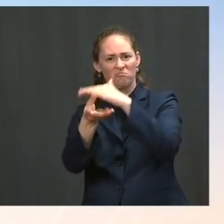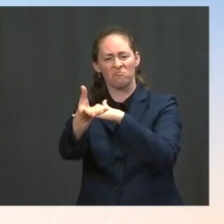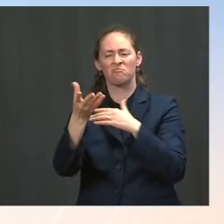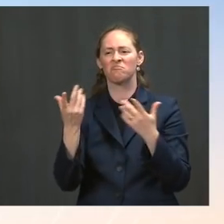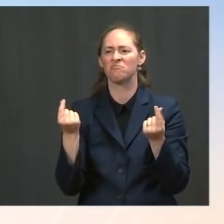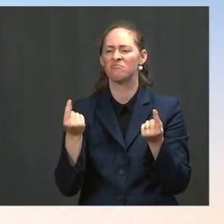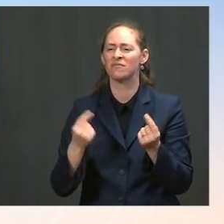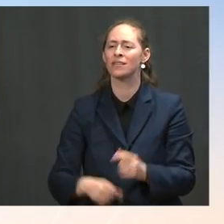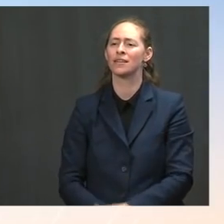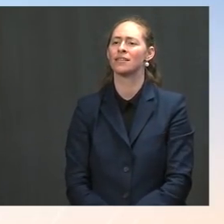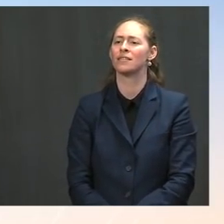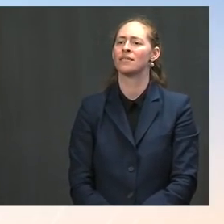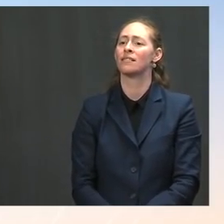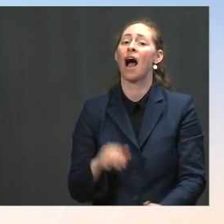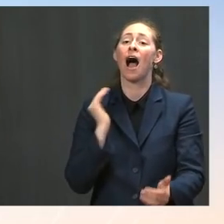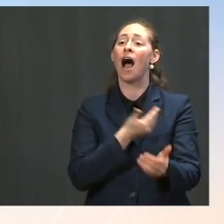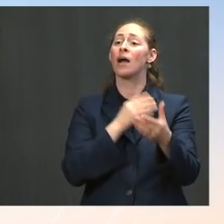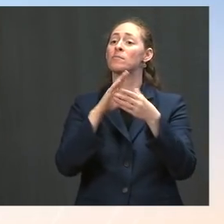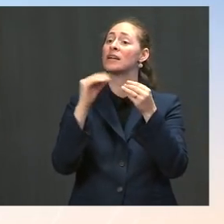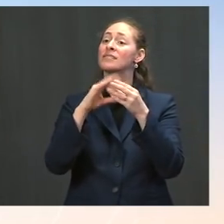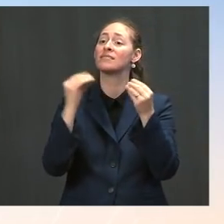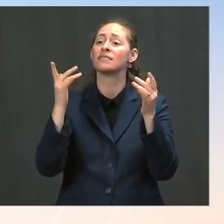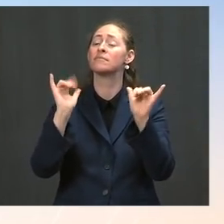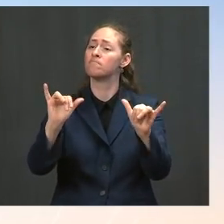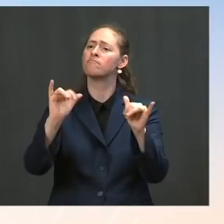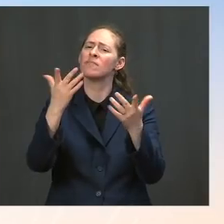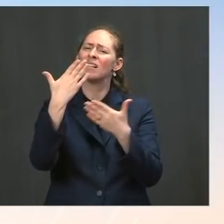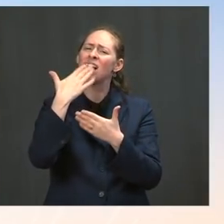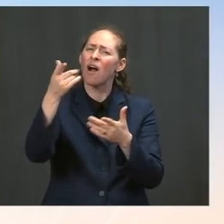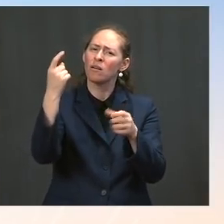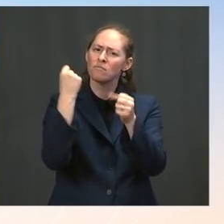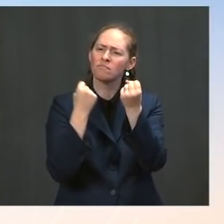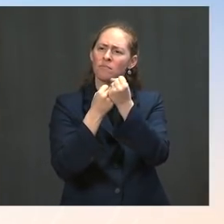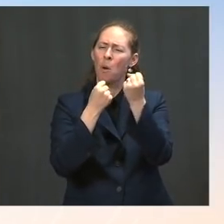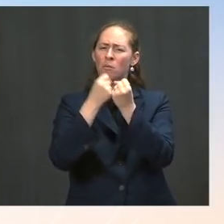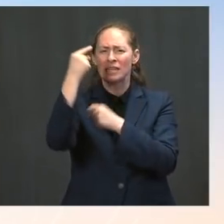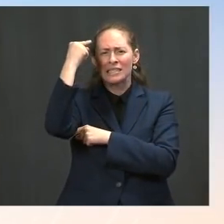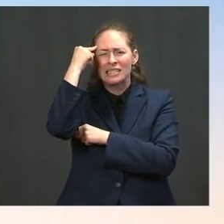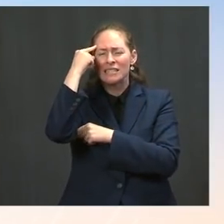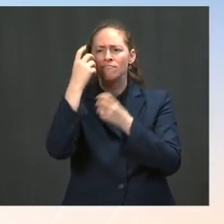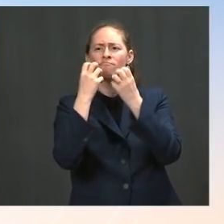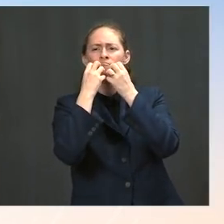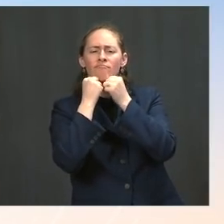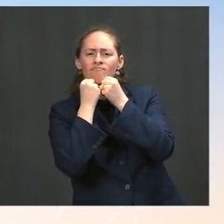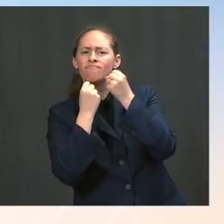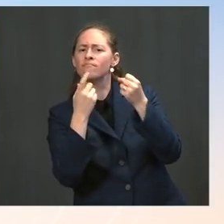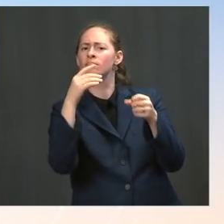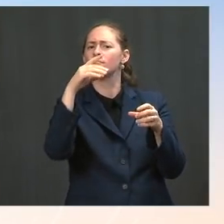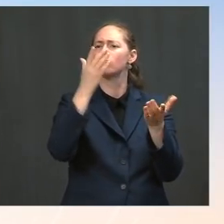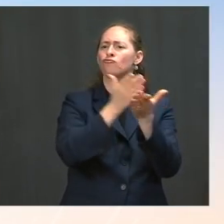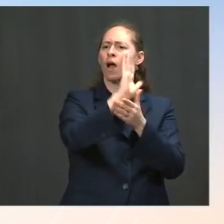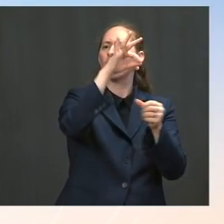and the rights of Americans to have their voices heard at the voting booth. And we appreciate their efforts in that regard.